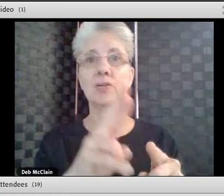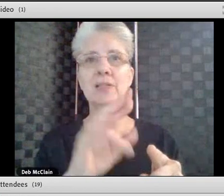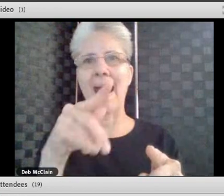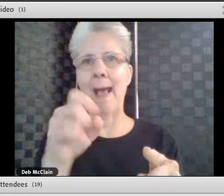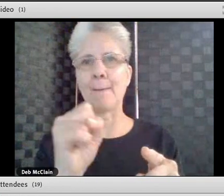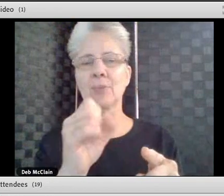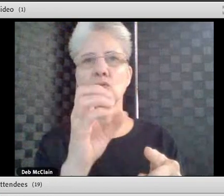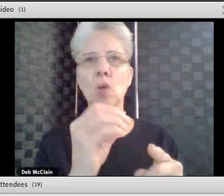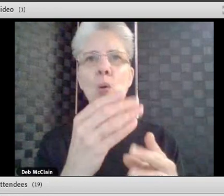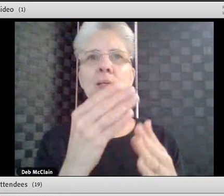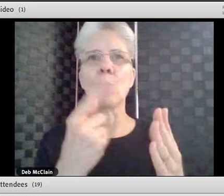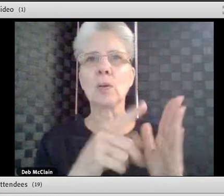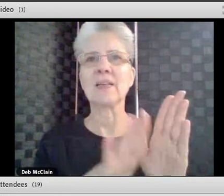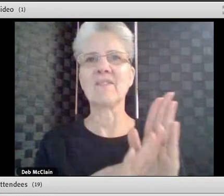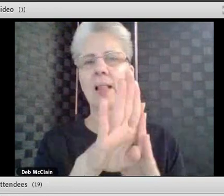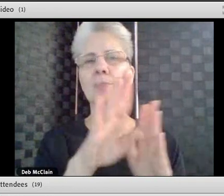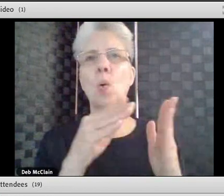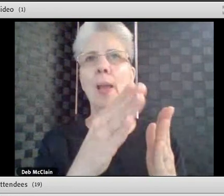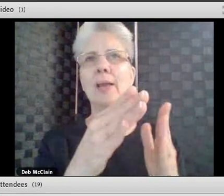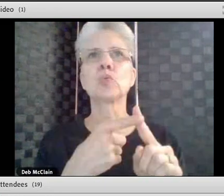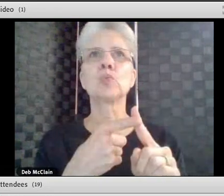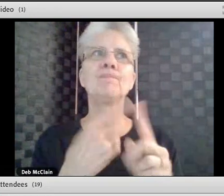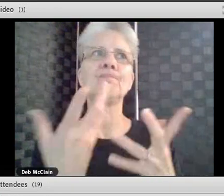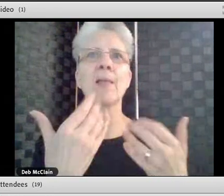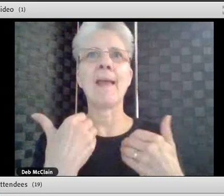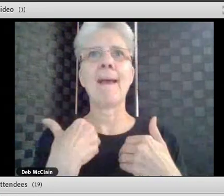for virtual-reality apps, and so someone developed a way